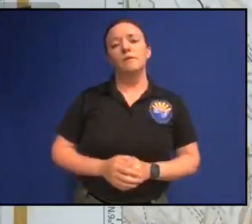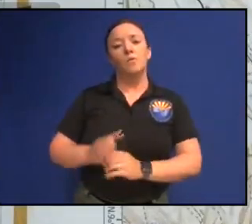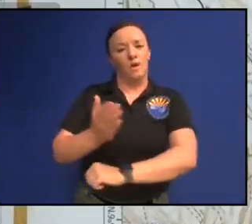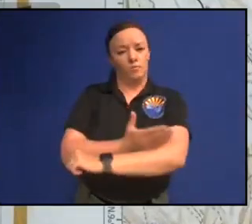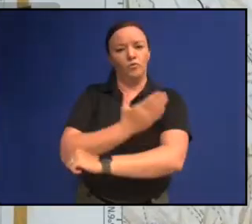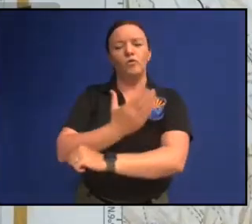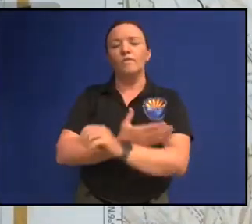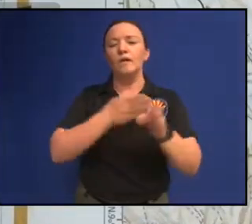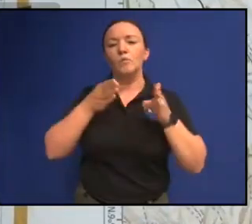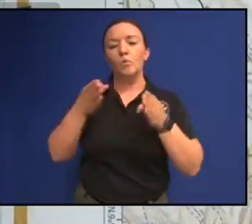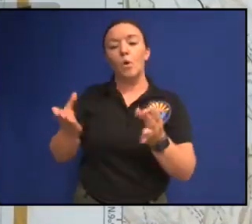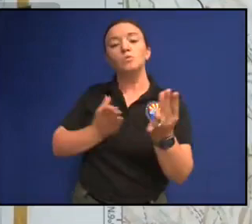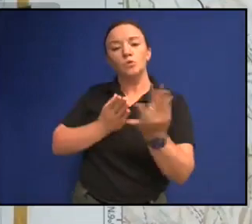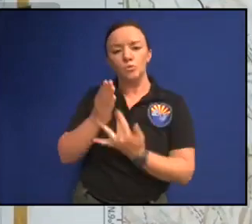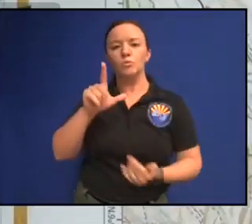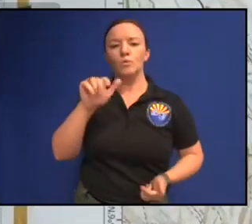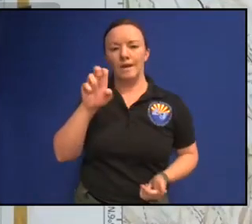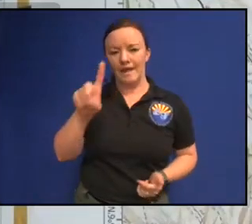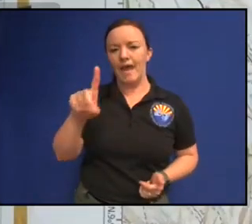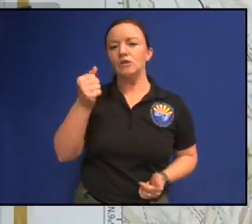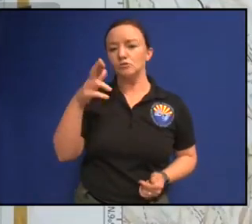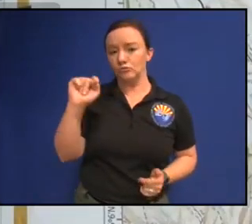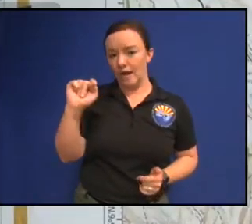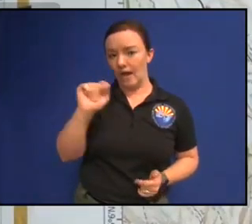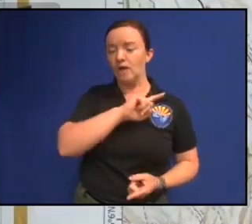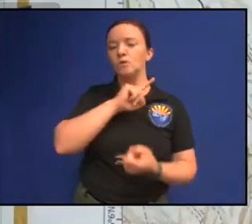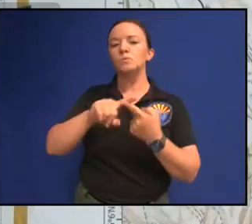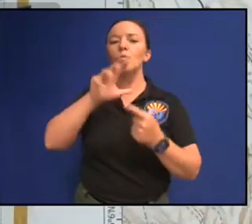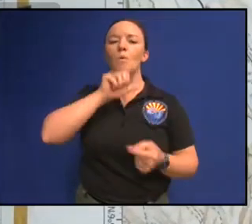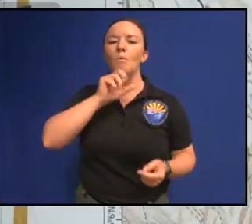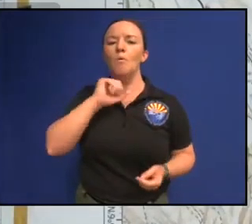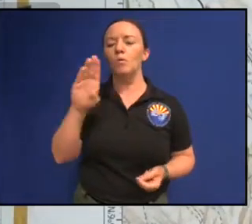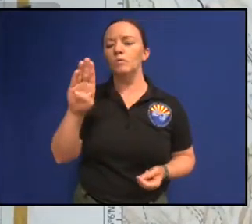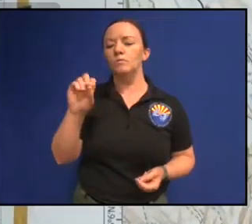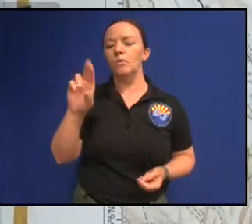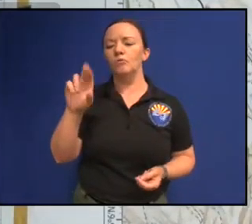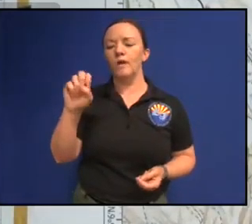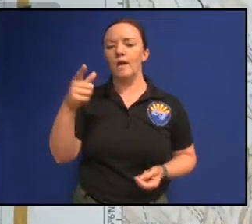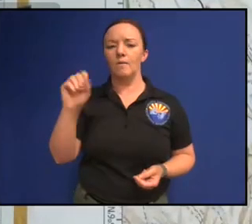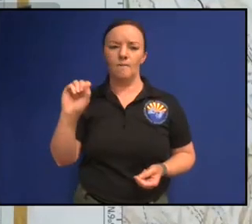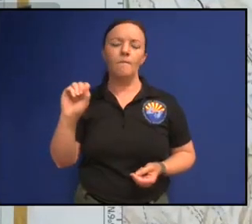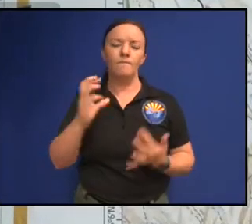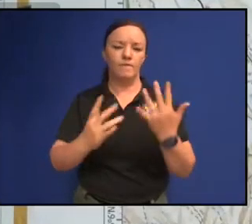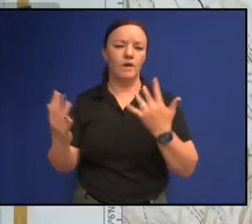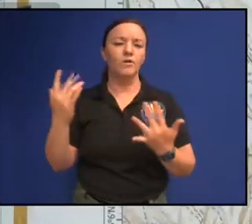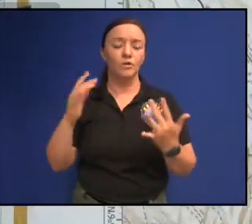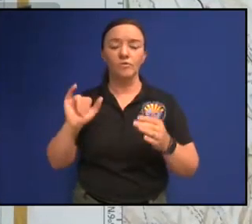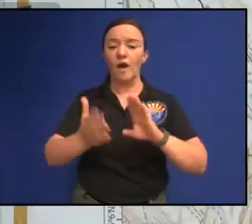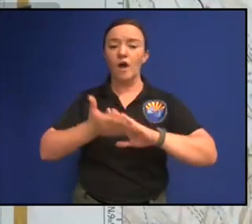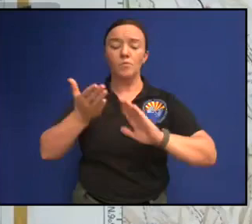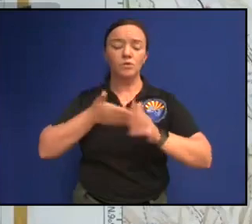THAT OPERATION IS GOING WELL. THAT WILL BE A CONTINGENCY LINE THAT TIES IN WITH THE